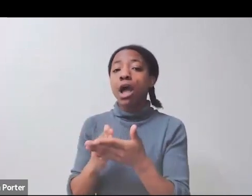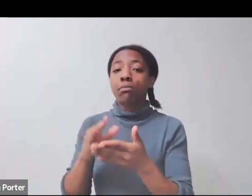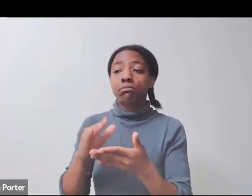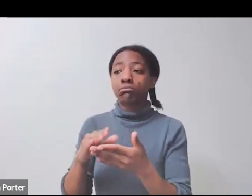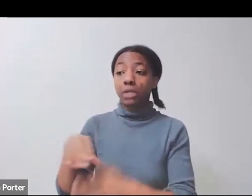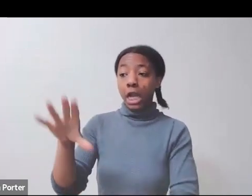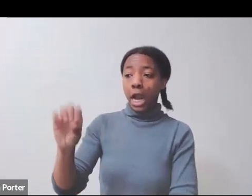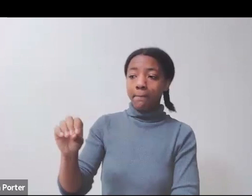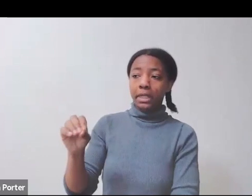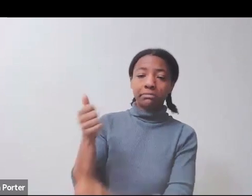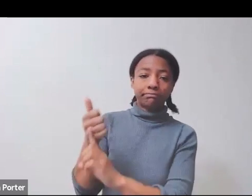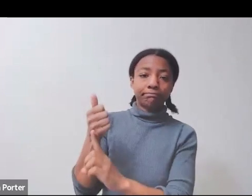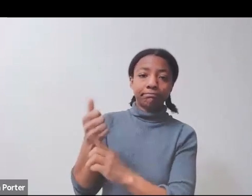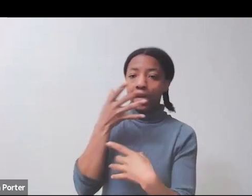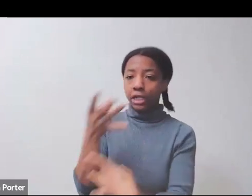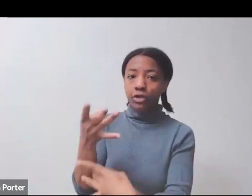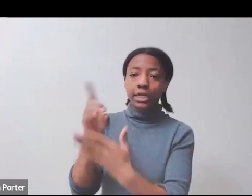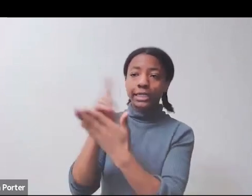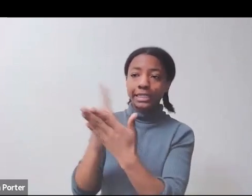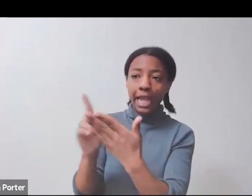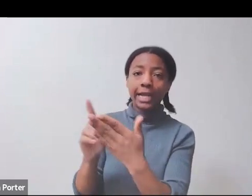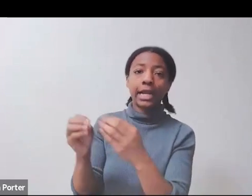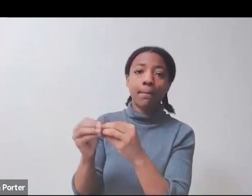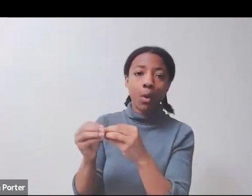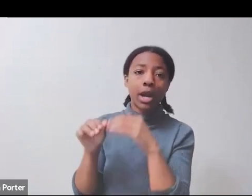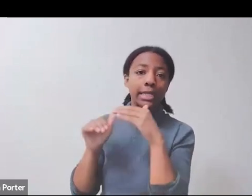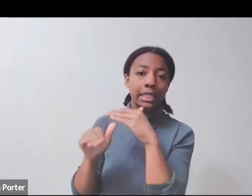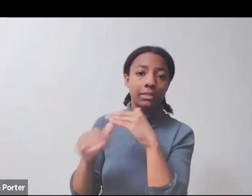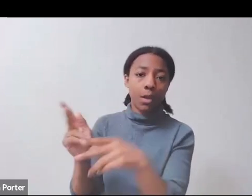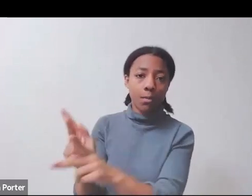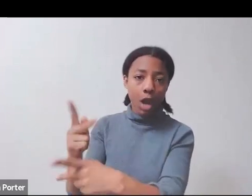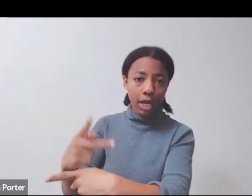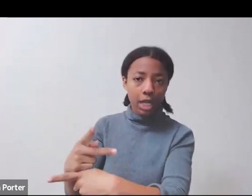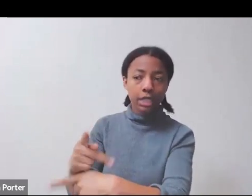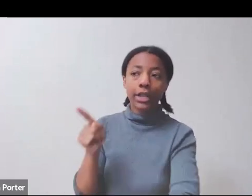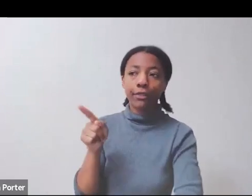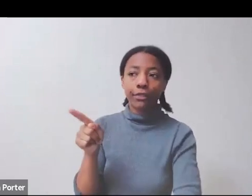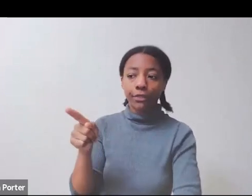They specifically wanted to engage with post-secondary computing departments because they wanted to be able